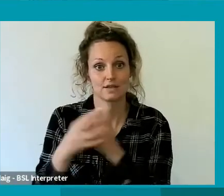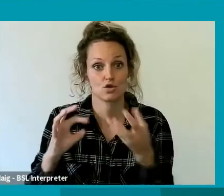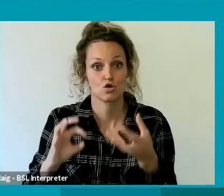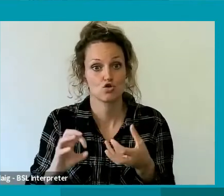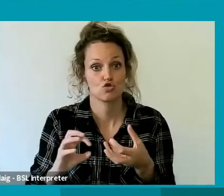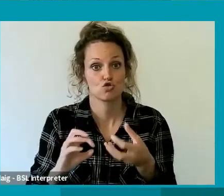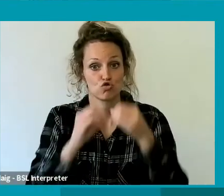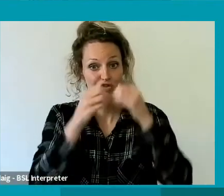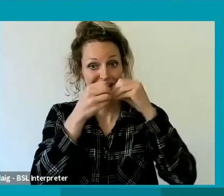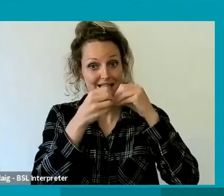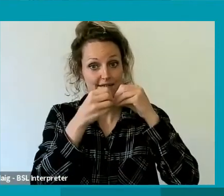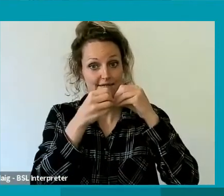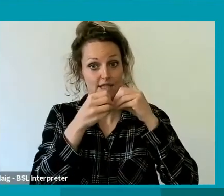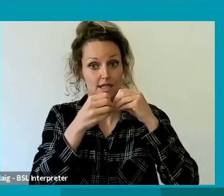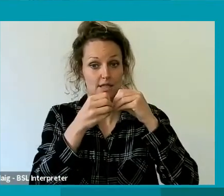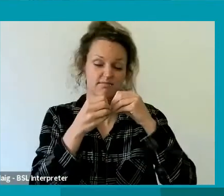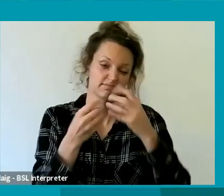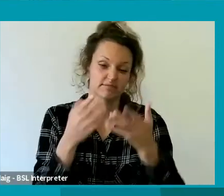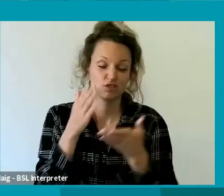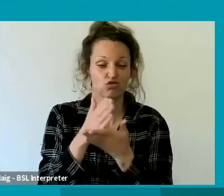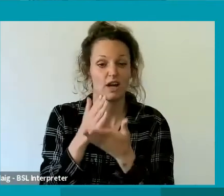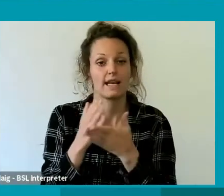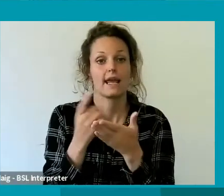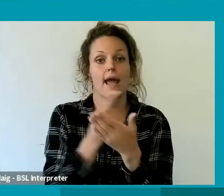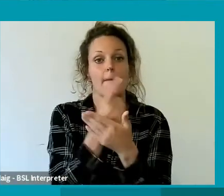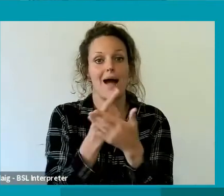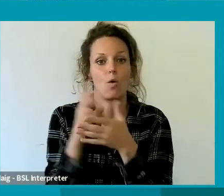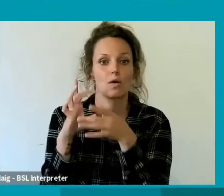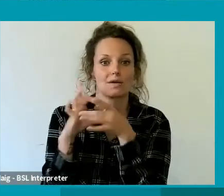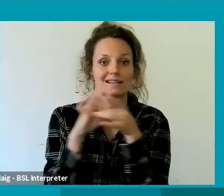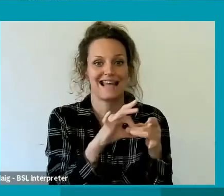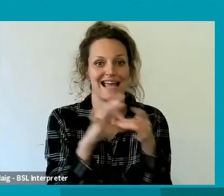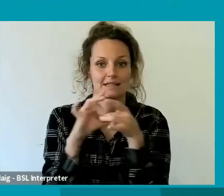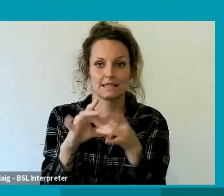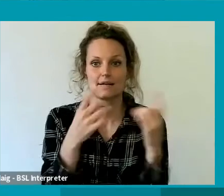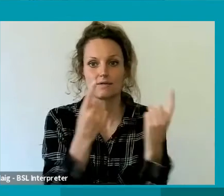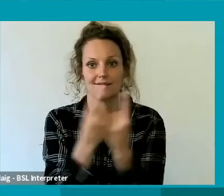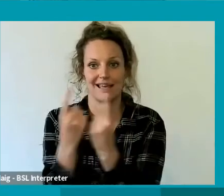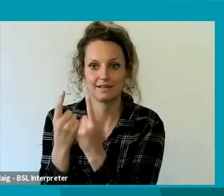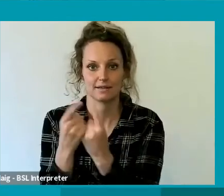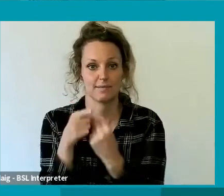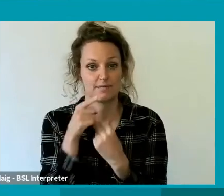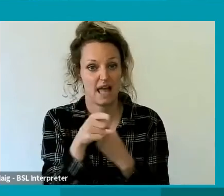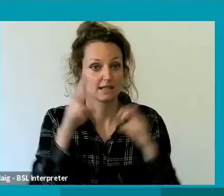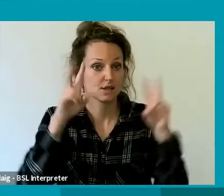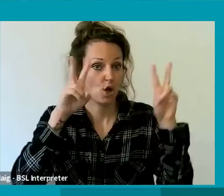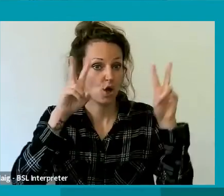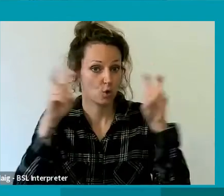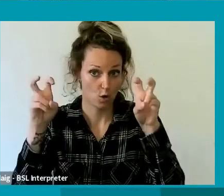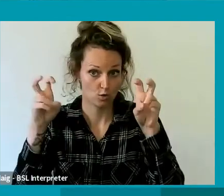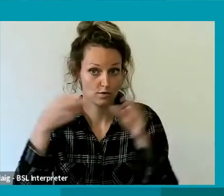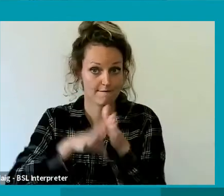things and this is a quote from Steve Jobs. It has a black and white photo